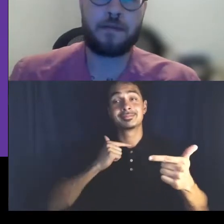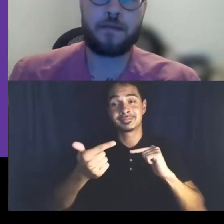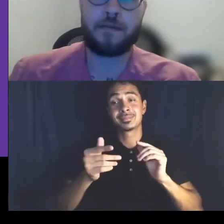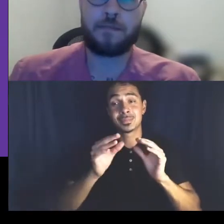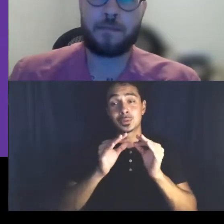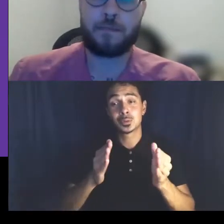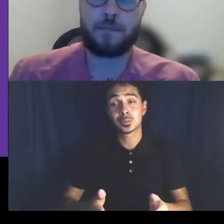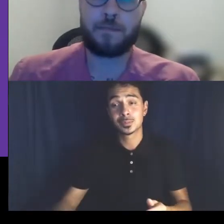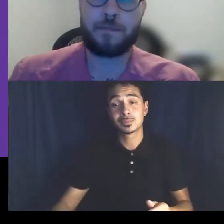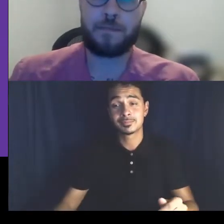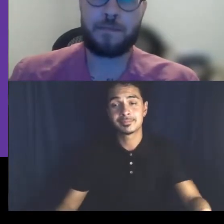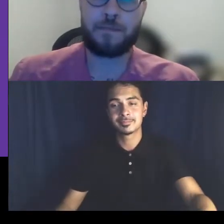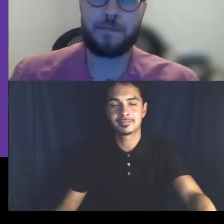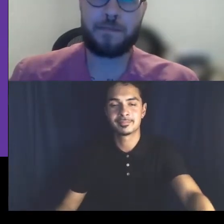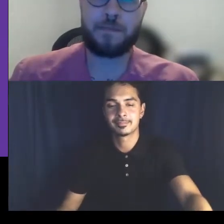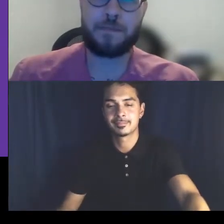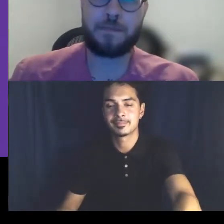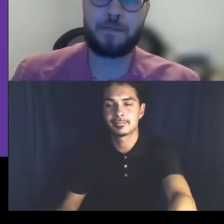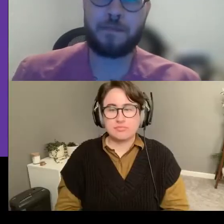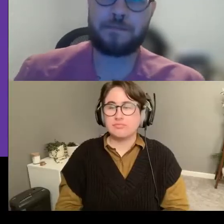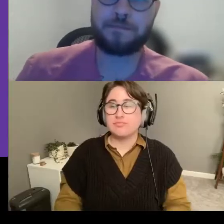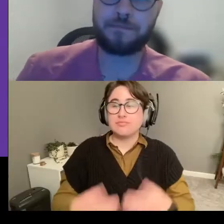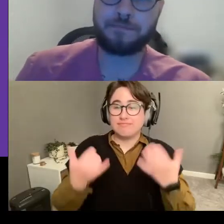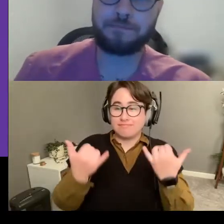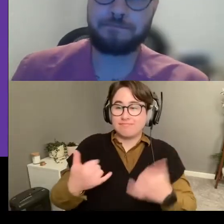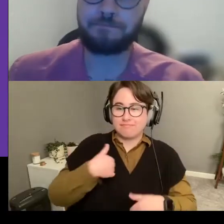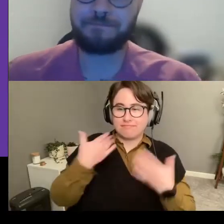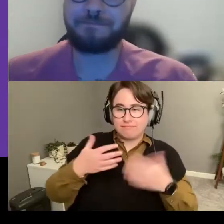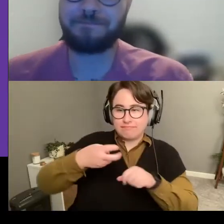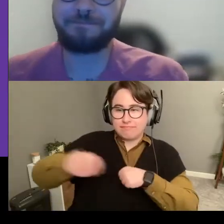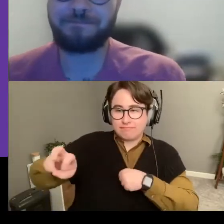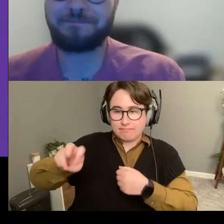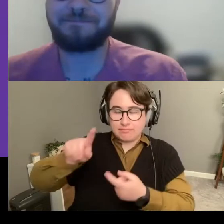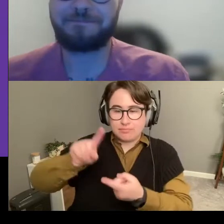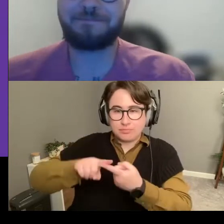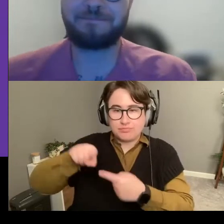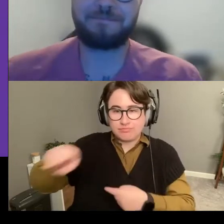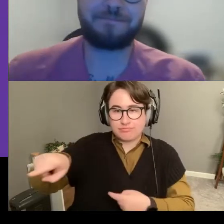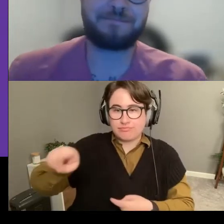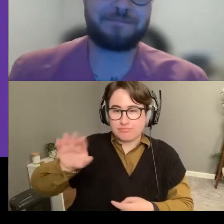Now I'm gonna turn it over to Afton to get into some of that nitty-gritty about reproductive health.